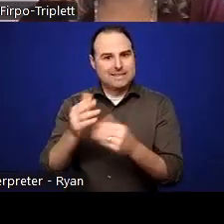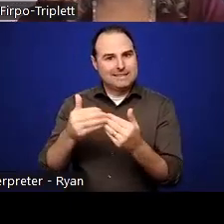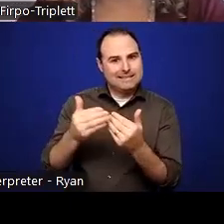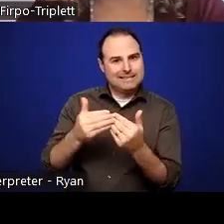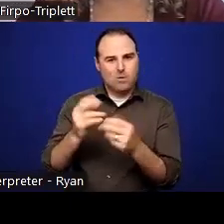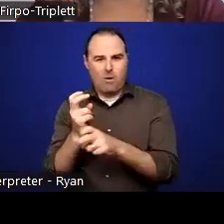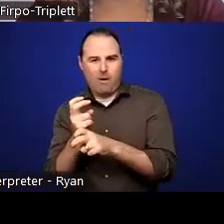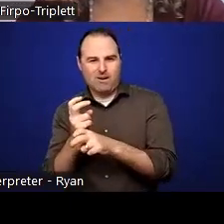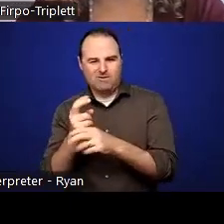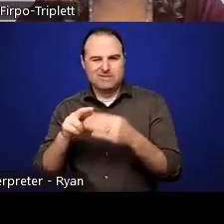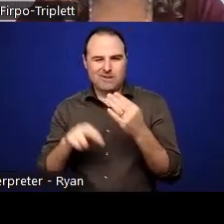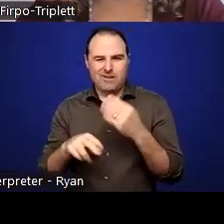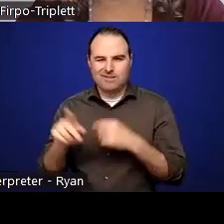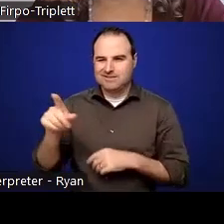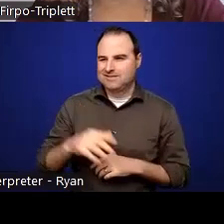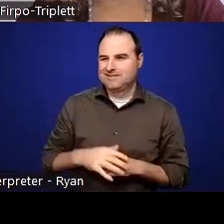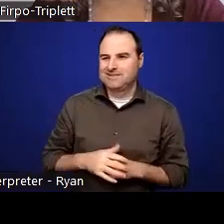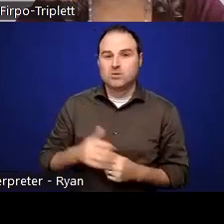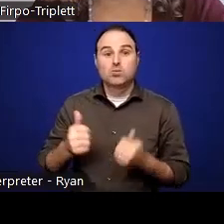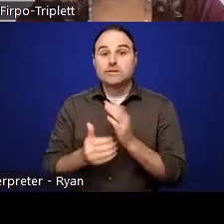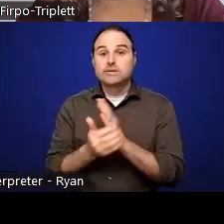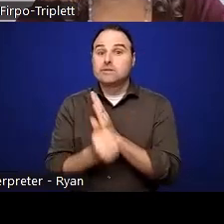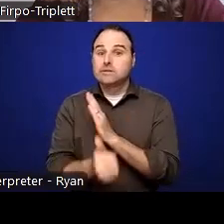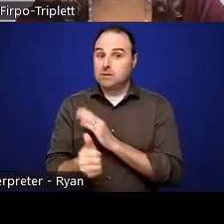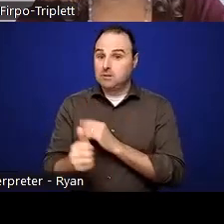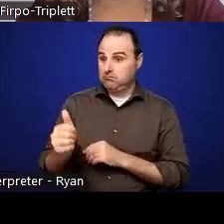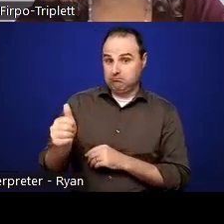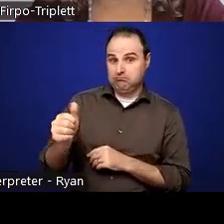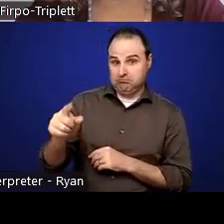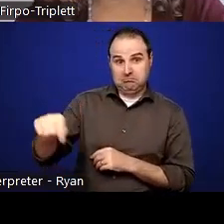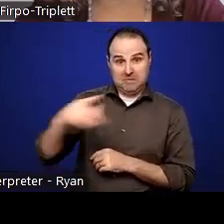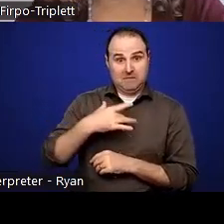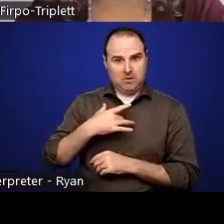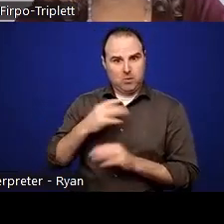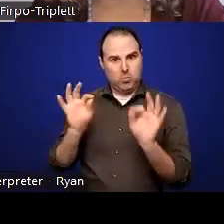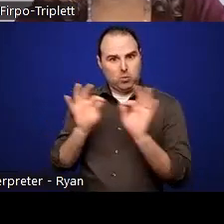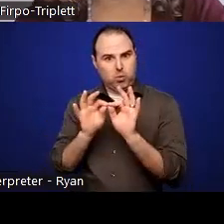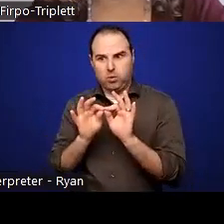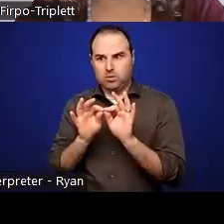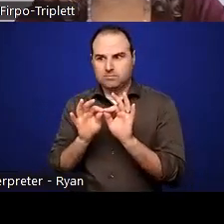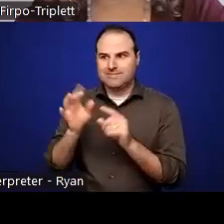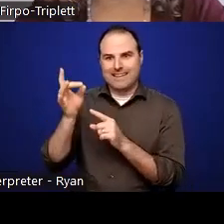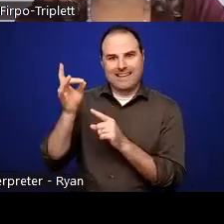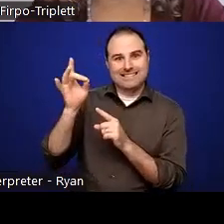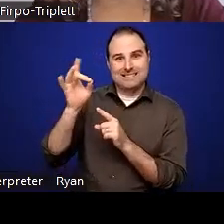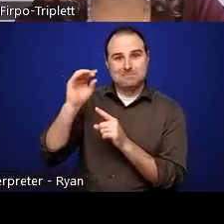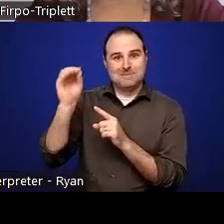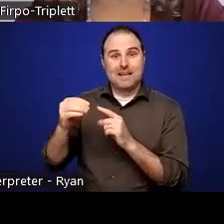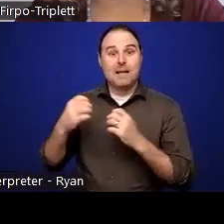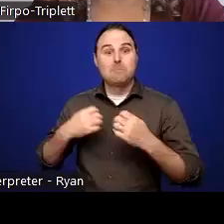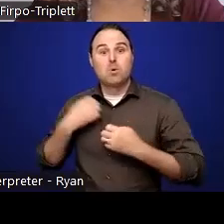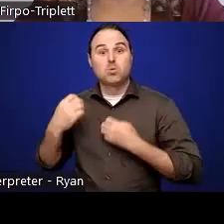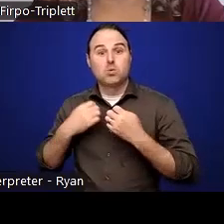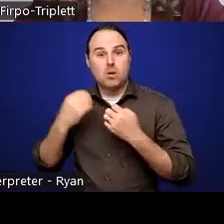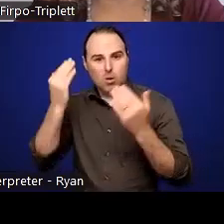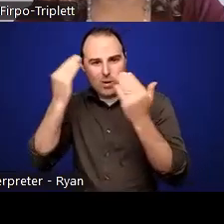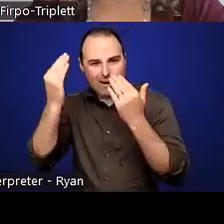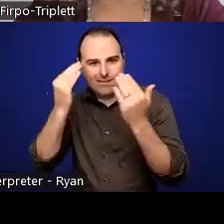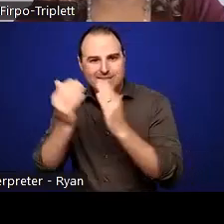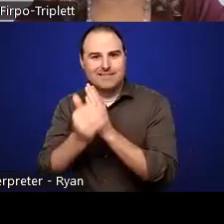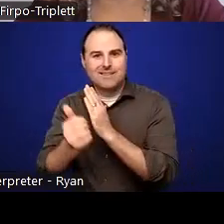our participants found useful, 18% mentioned emotional awareness skills such as body scans,